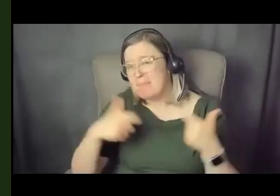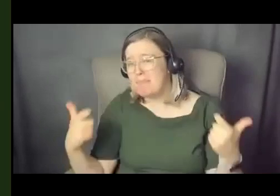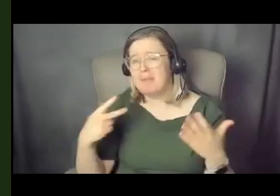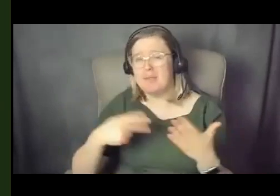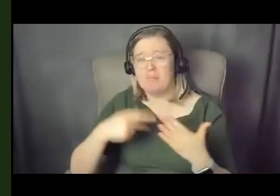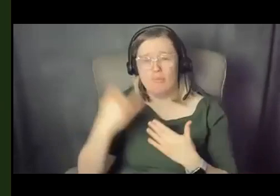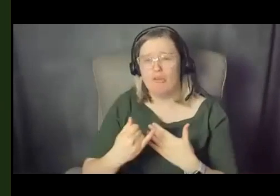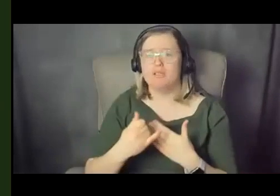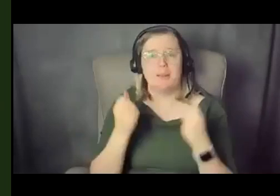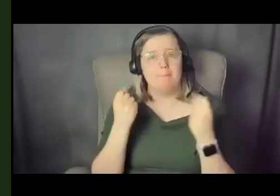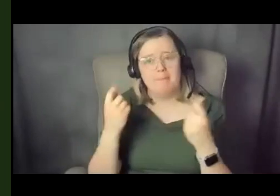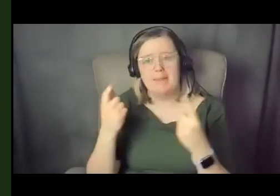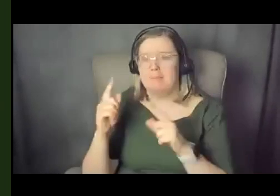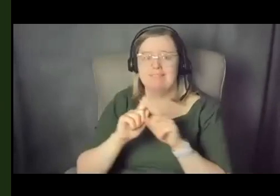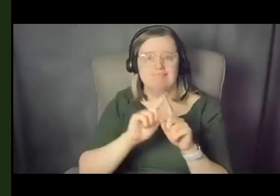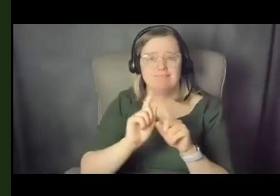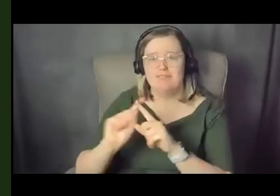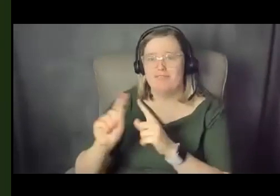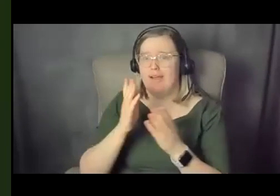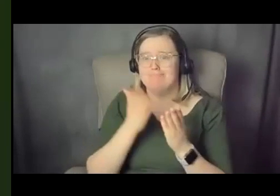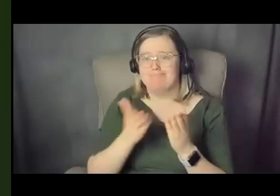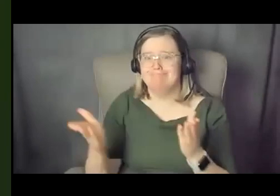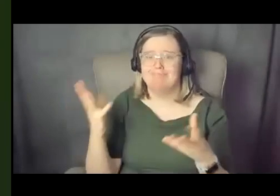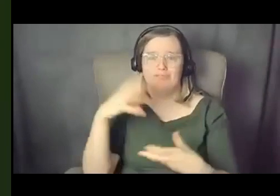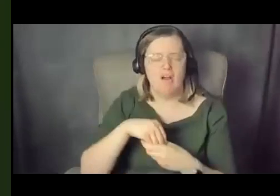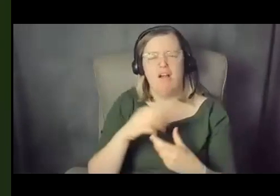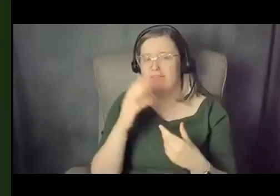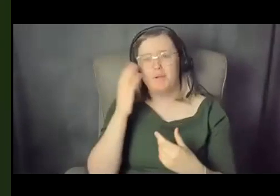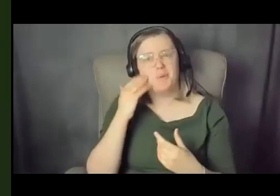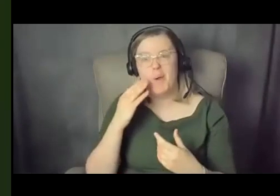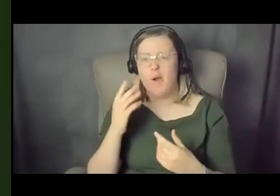people will have questions about. There are opportunities coming up for you to provide input and